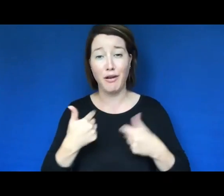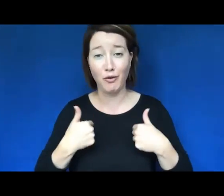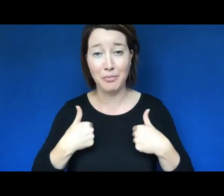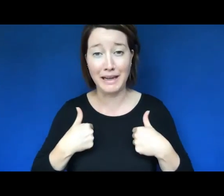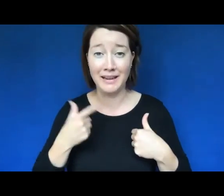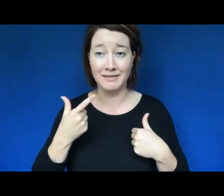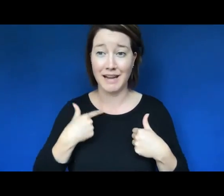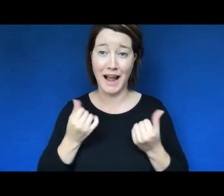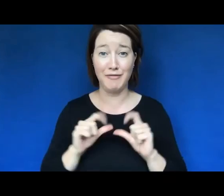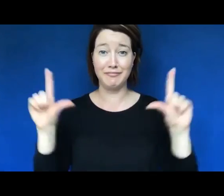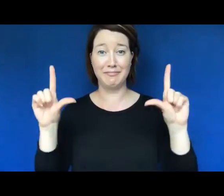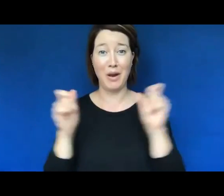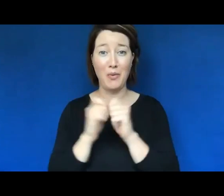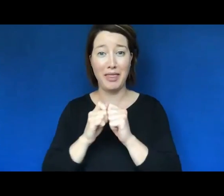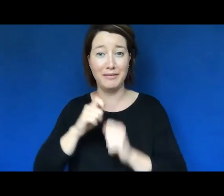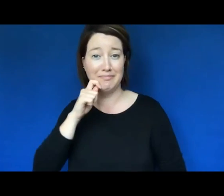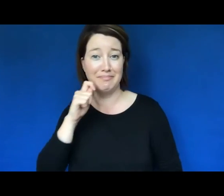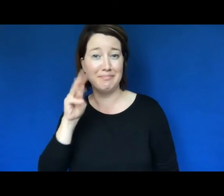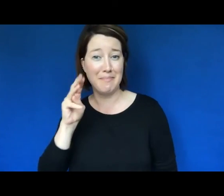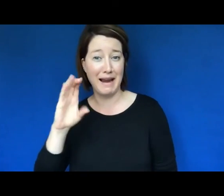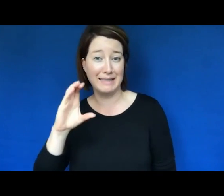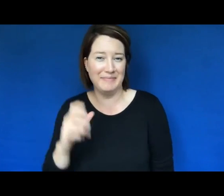Thanks for sharing the information, Pamela.